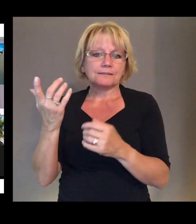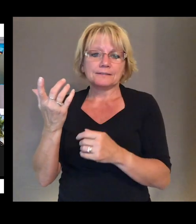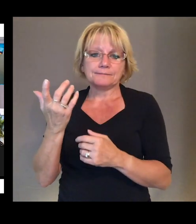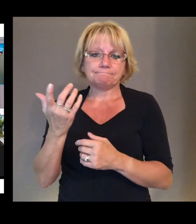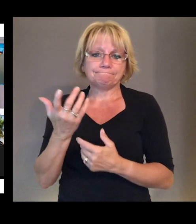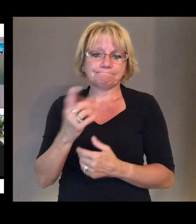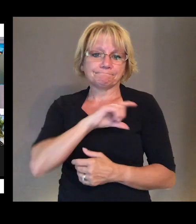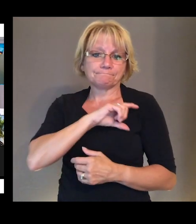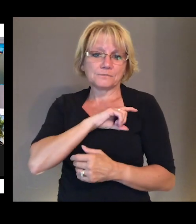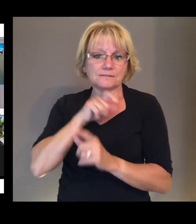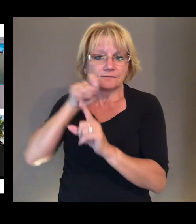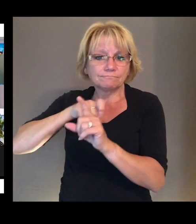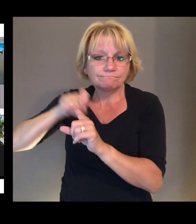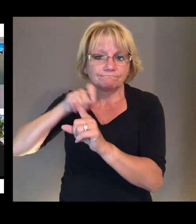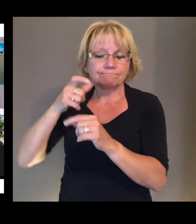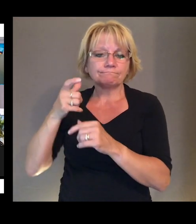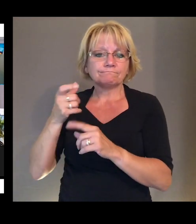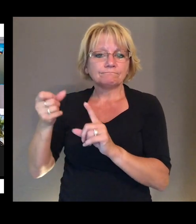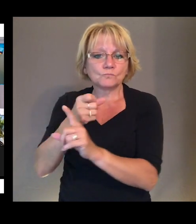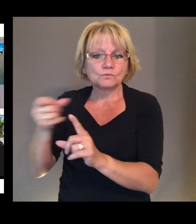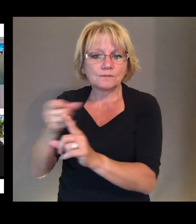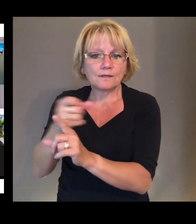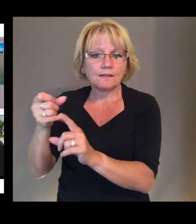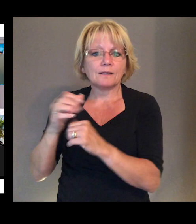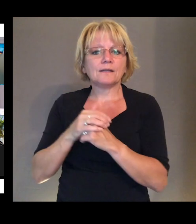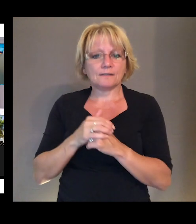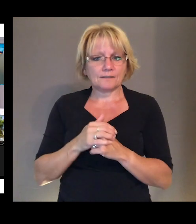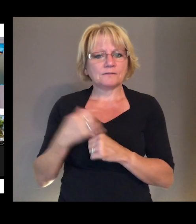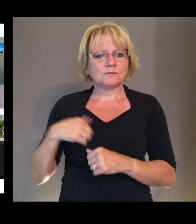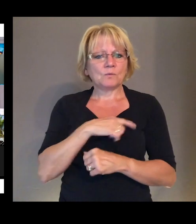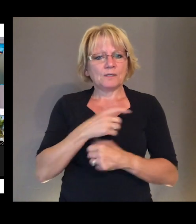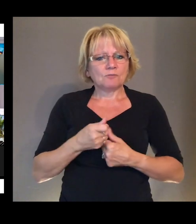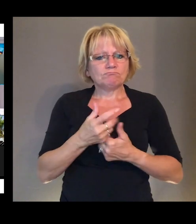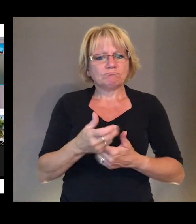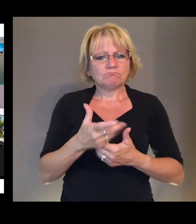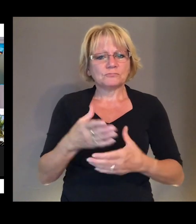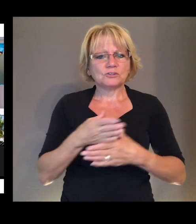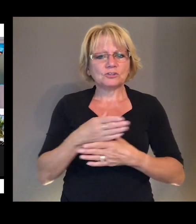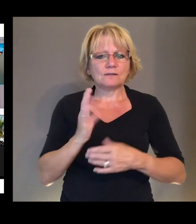whether that be, you know, in, you know, police harassment or brutality. So we shared our experience